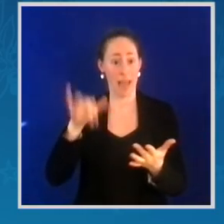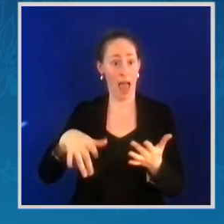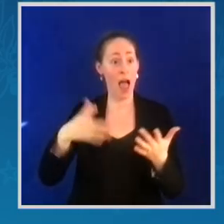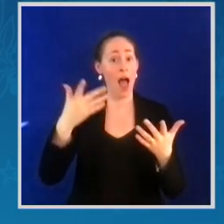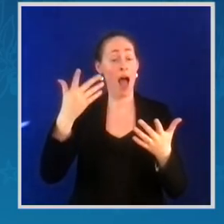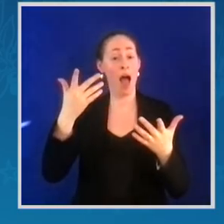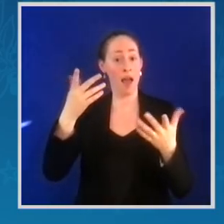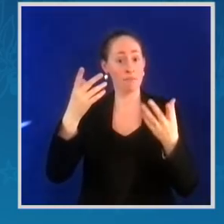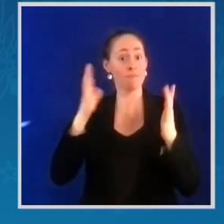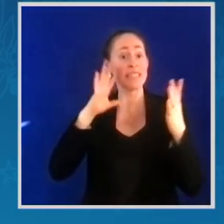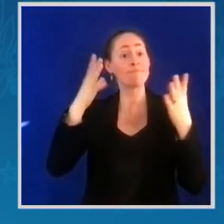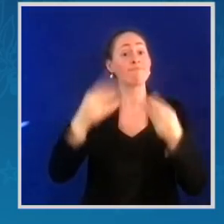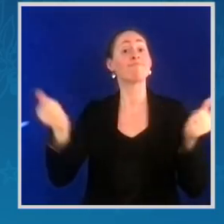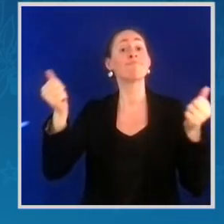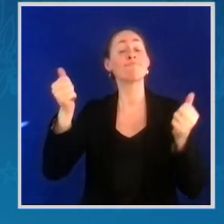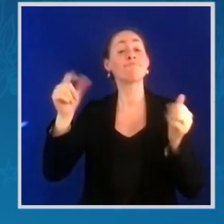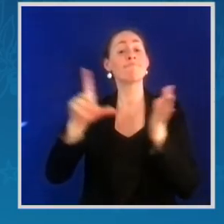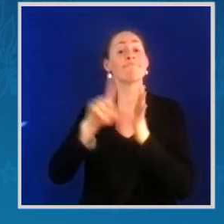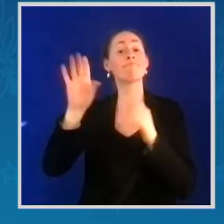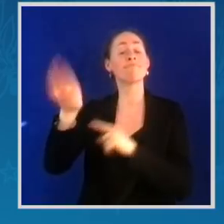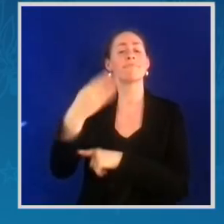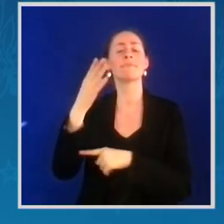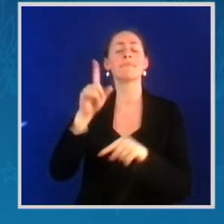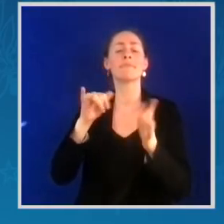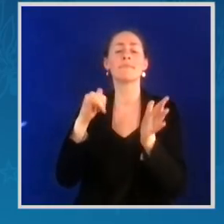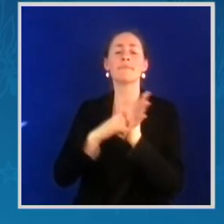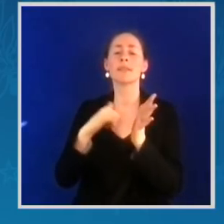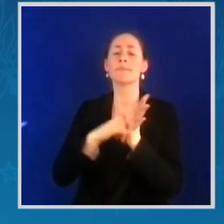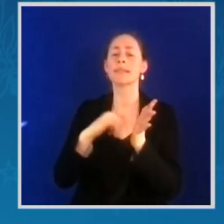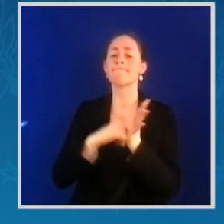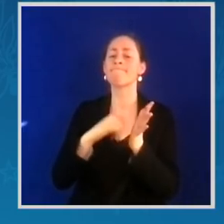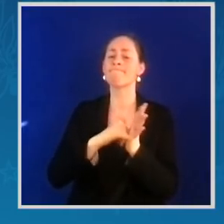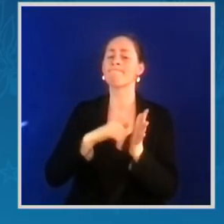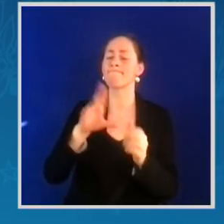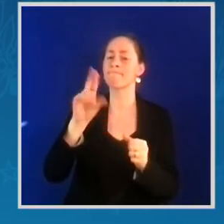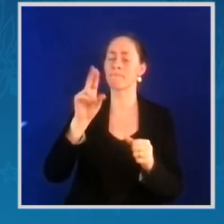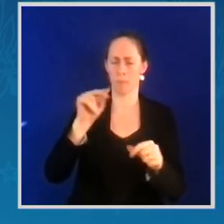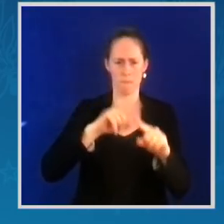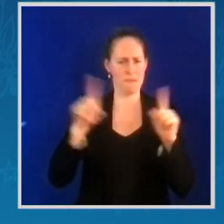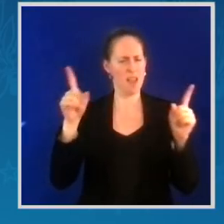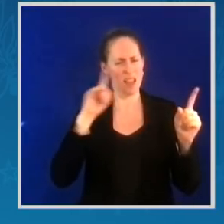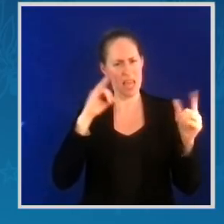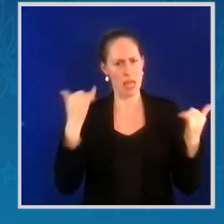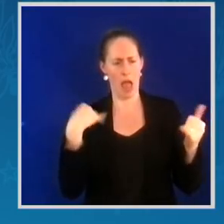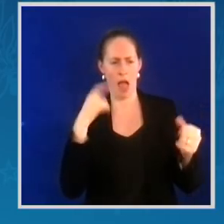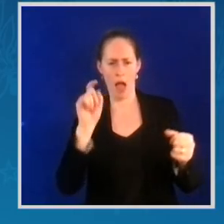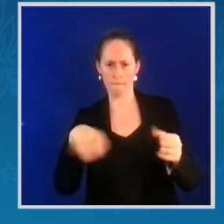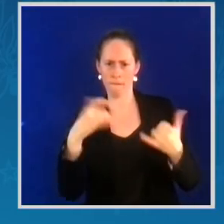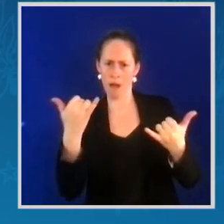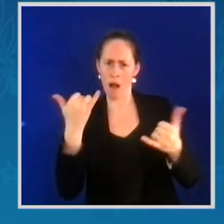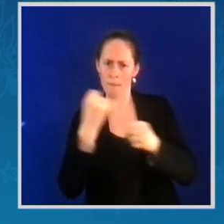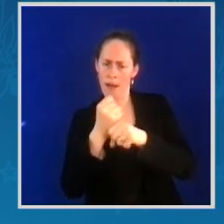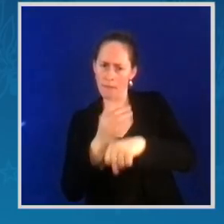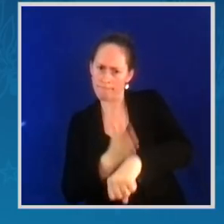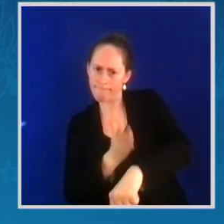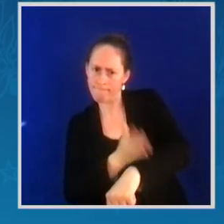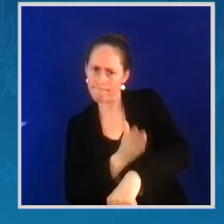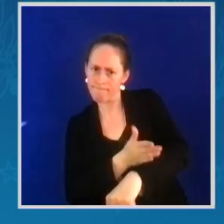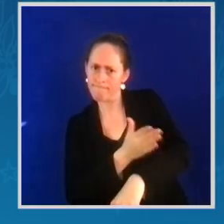but it is important that we make progress and I remain optimistic about the potential for that progress.